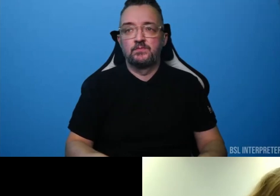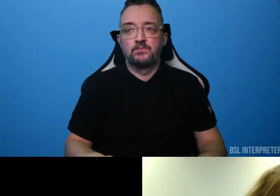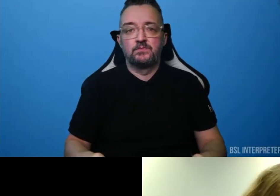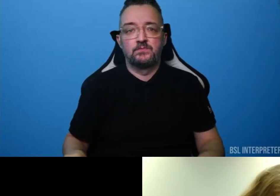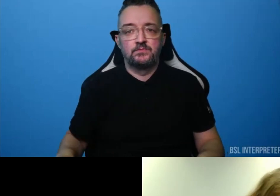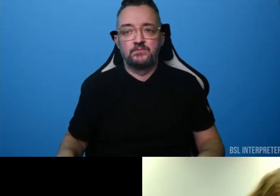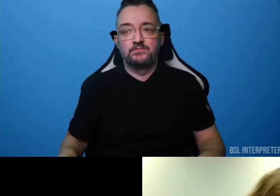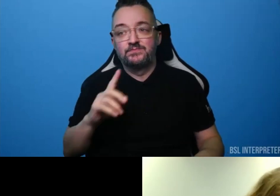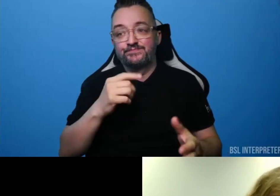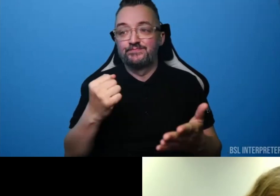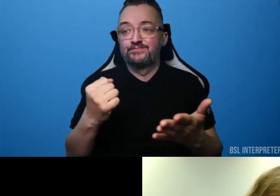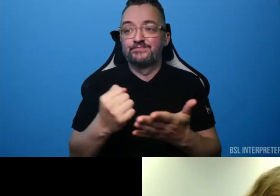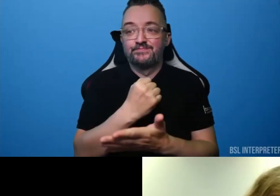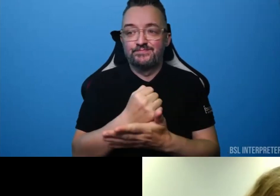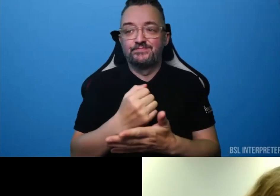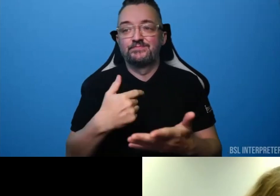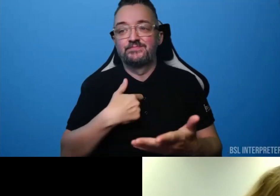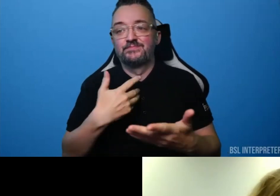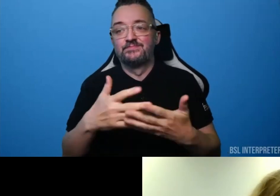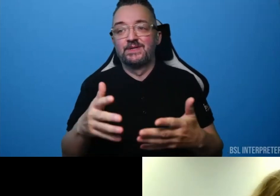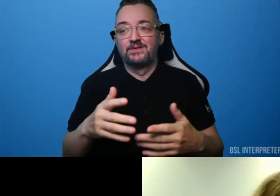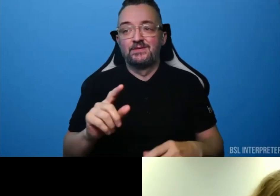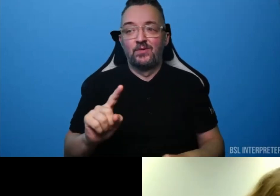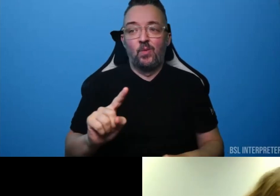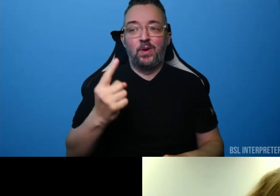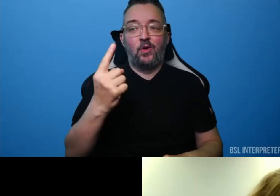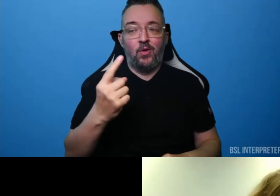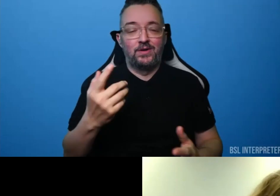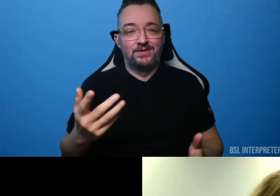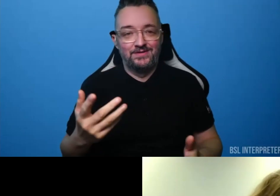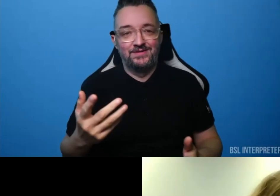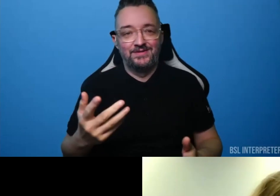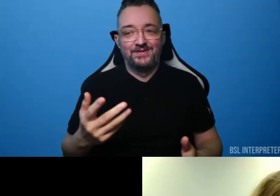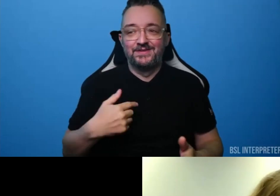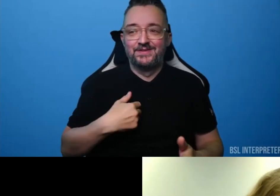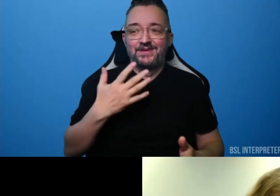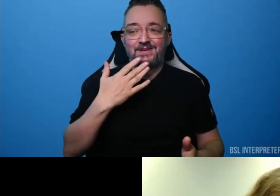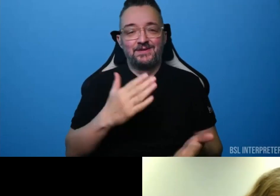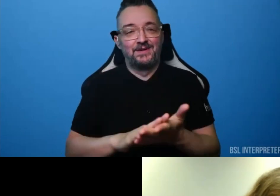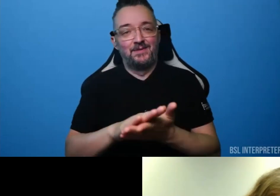Unfortunately we've actually reached one o'clock. So I'm really sorry if